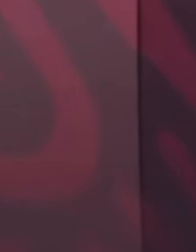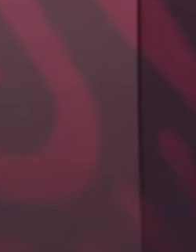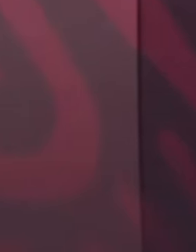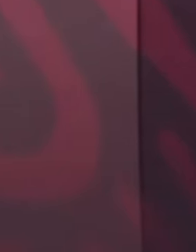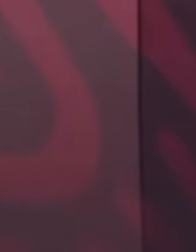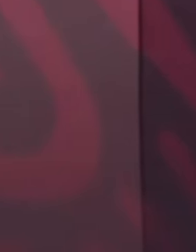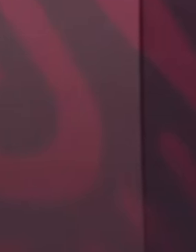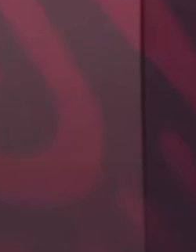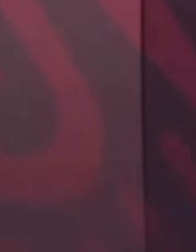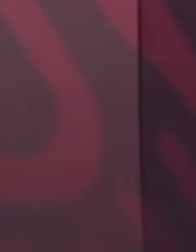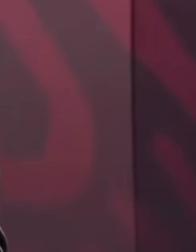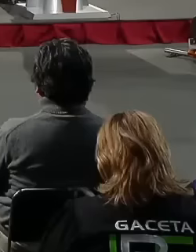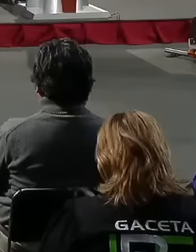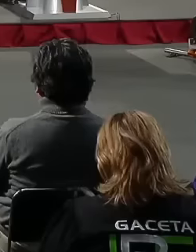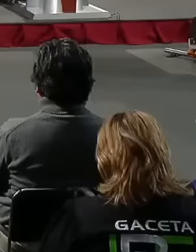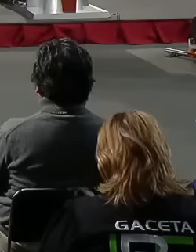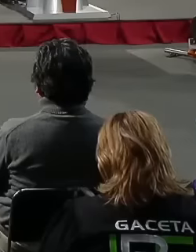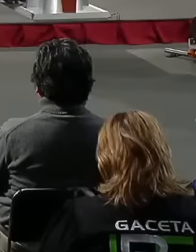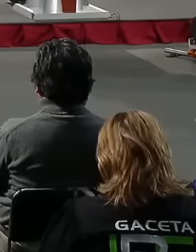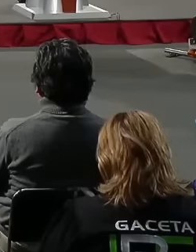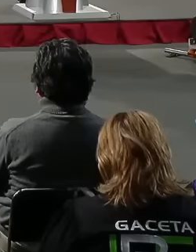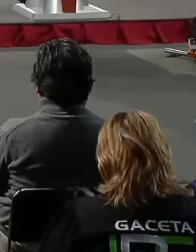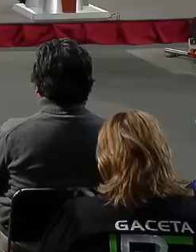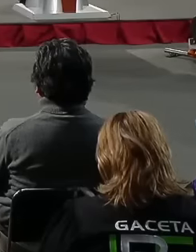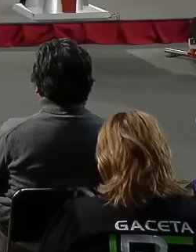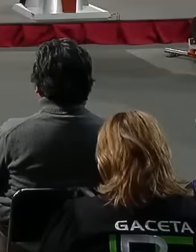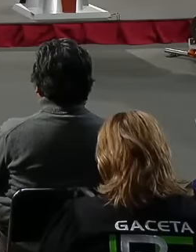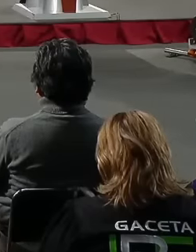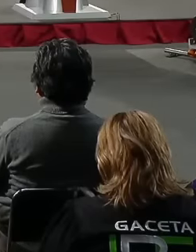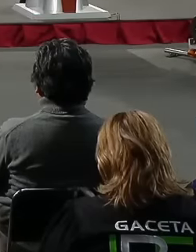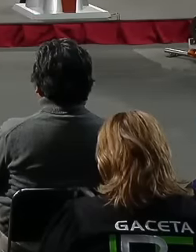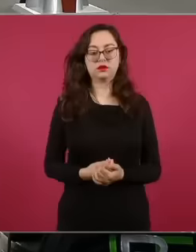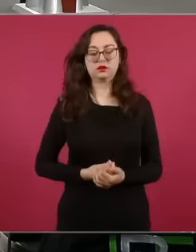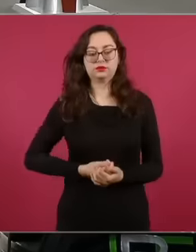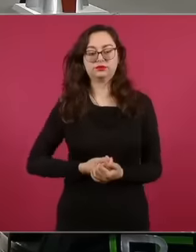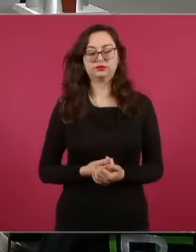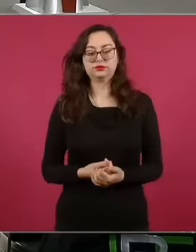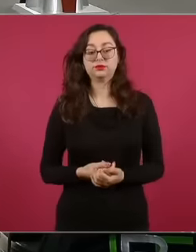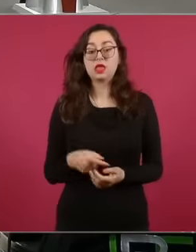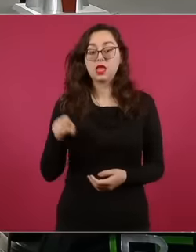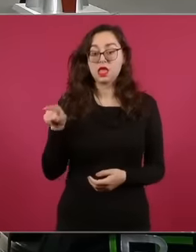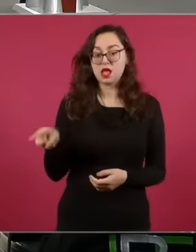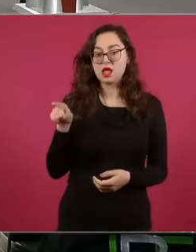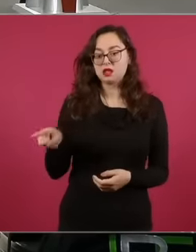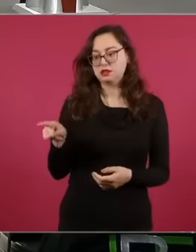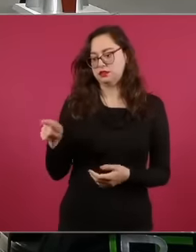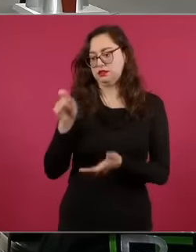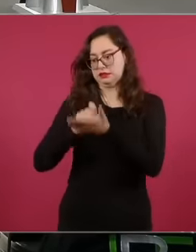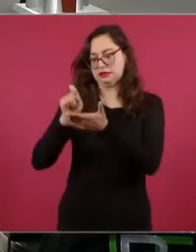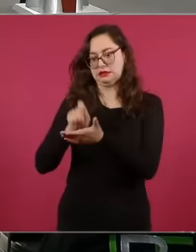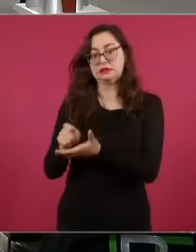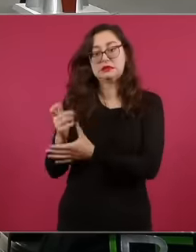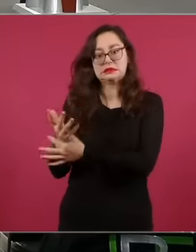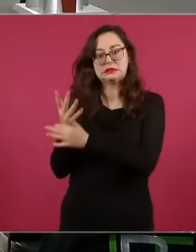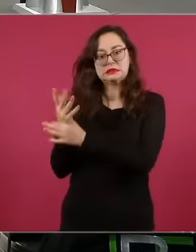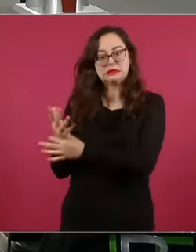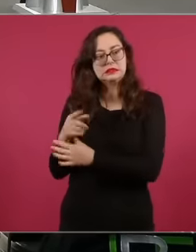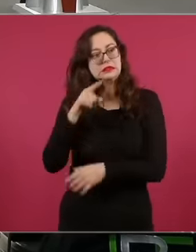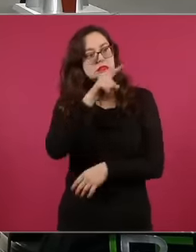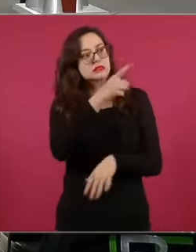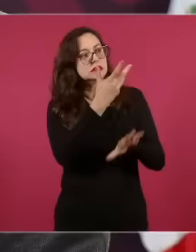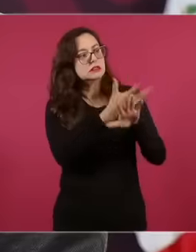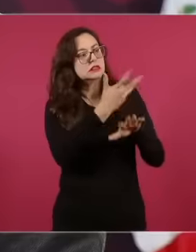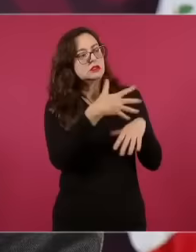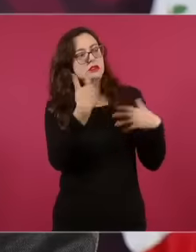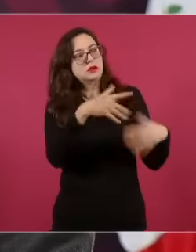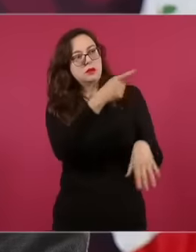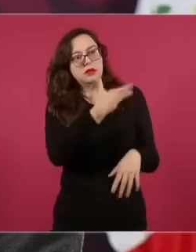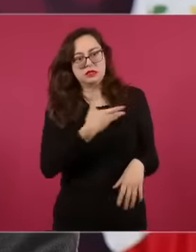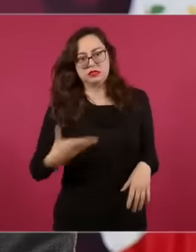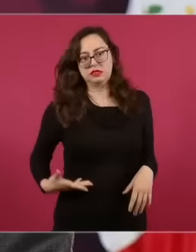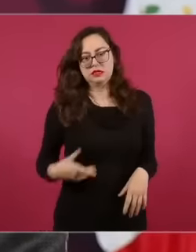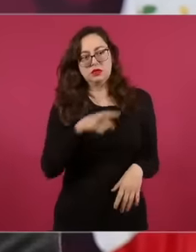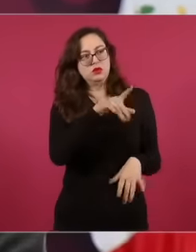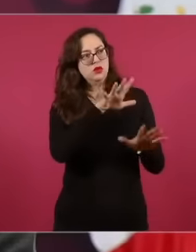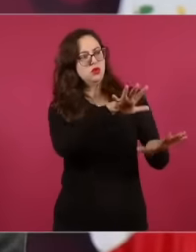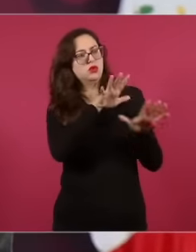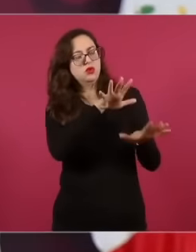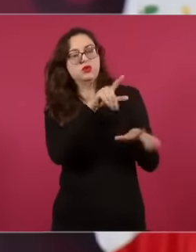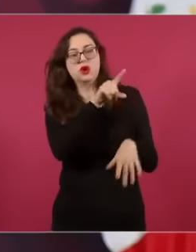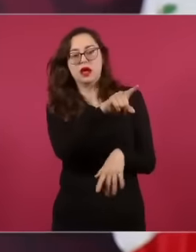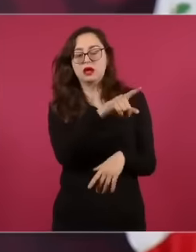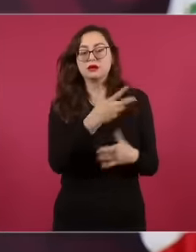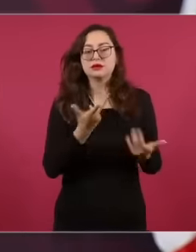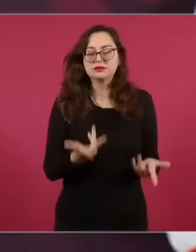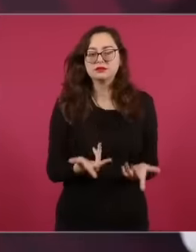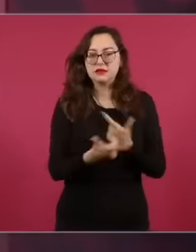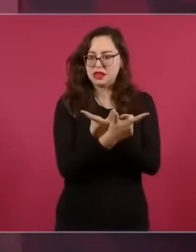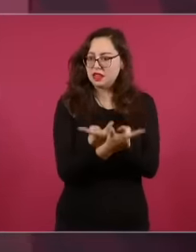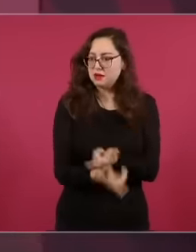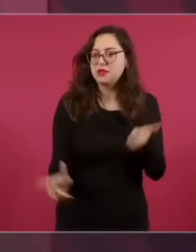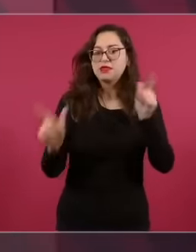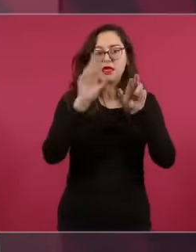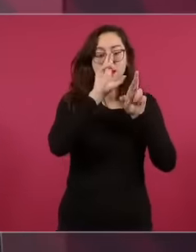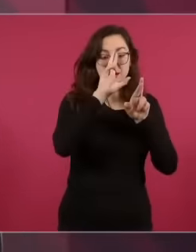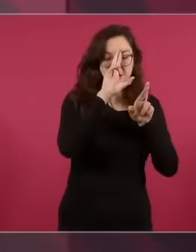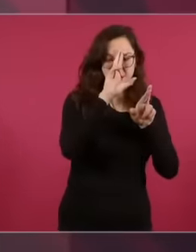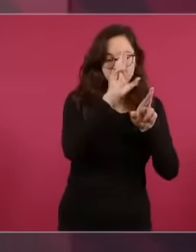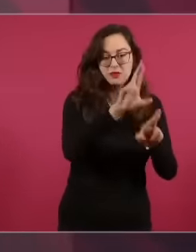as to say that R was the titan of freedoms, a recognition from people like Neruda on